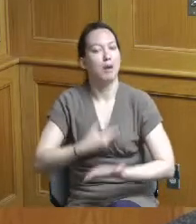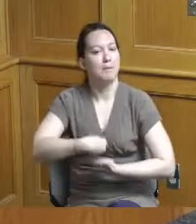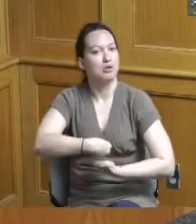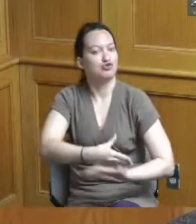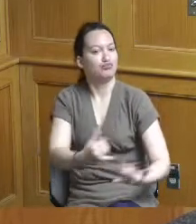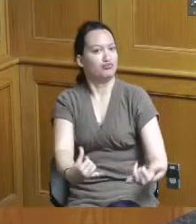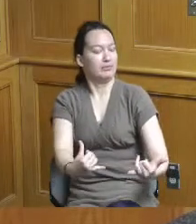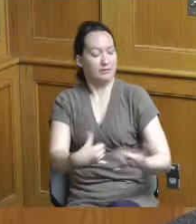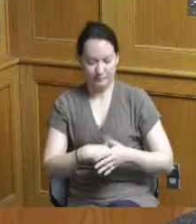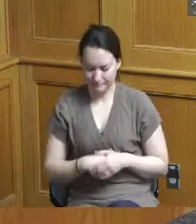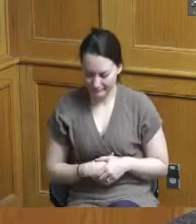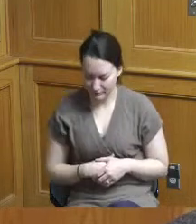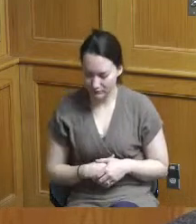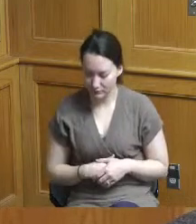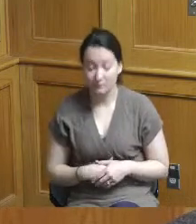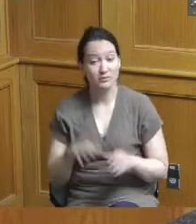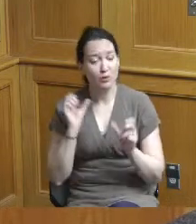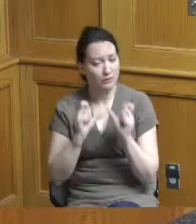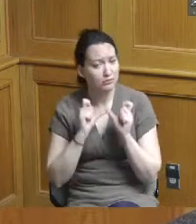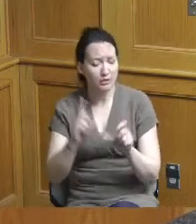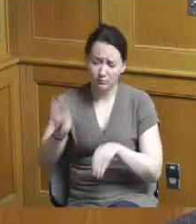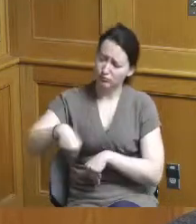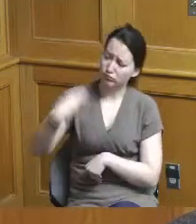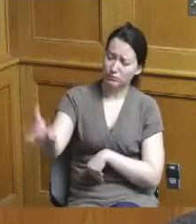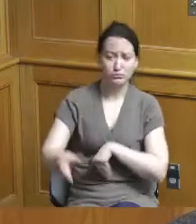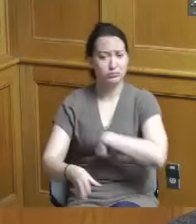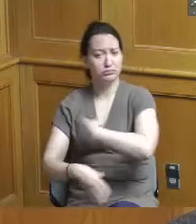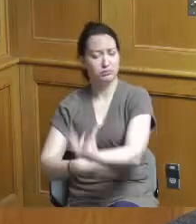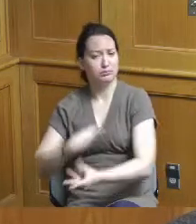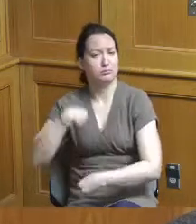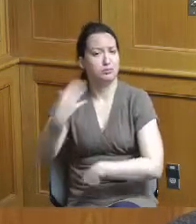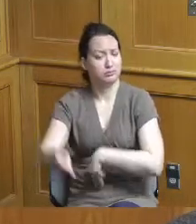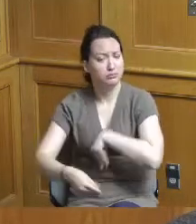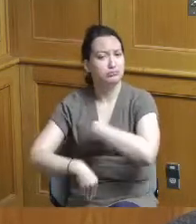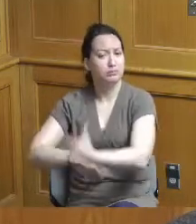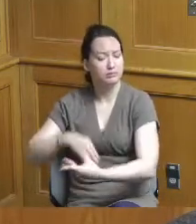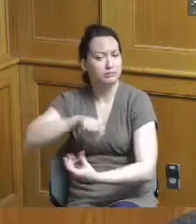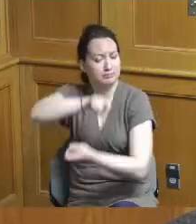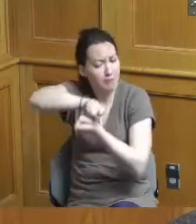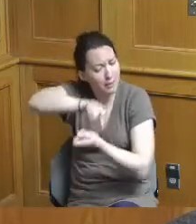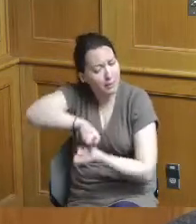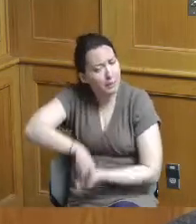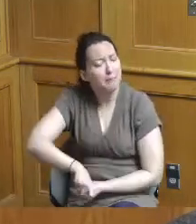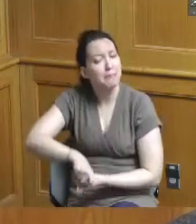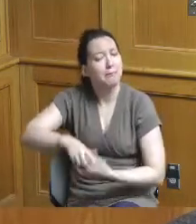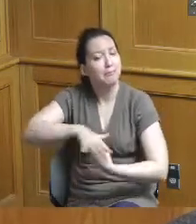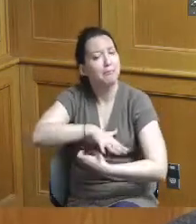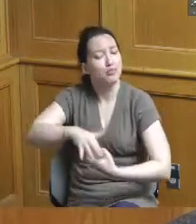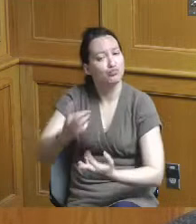time and I will continue to provide specificity as it relates to the areas of recommendation for